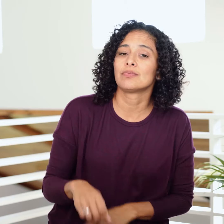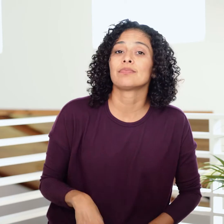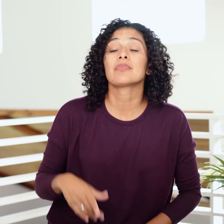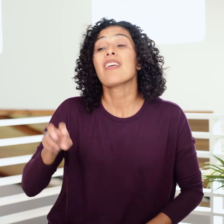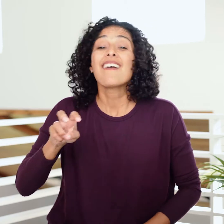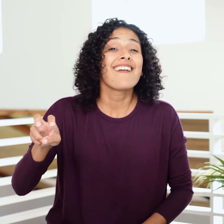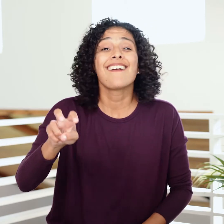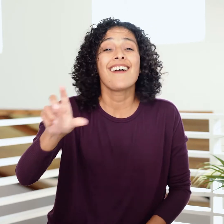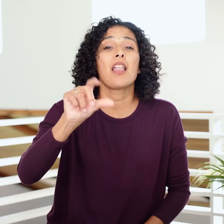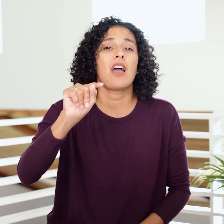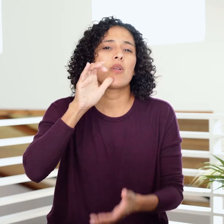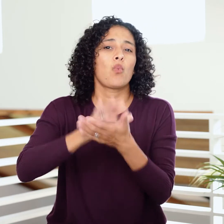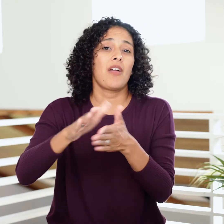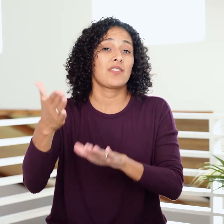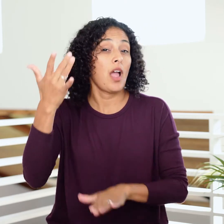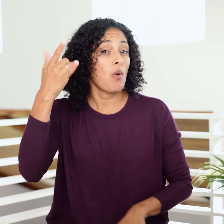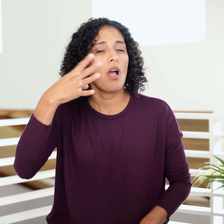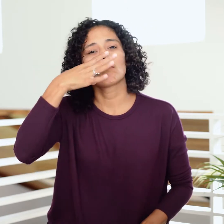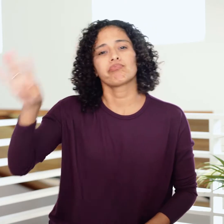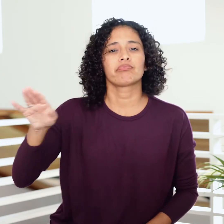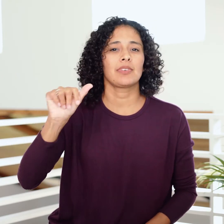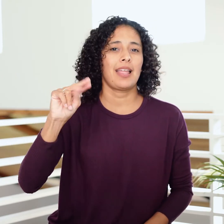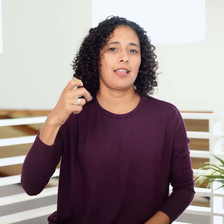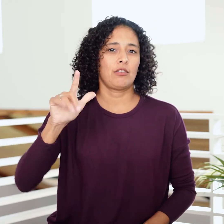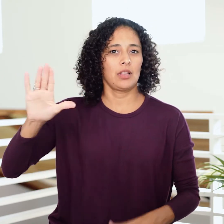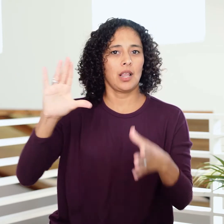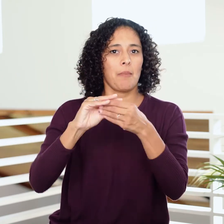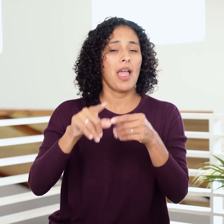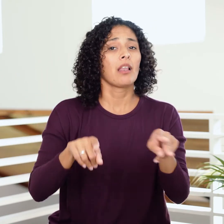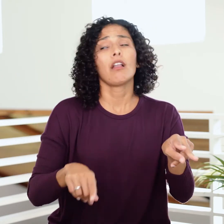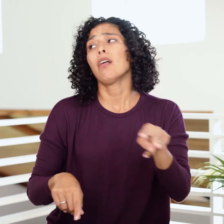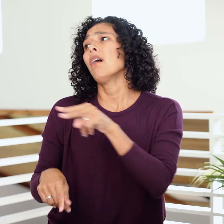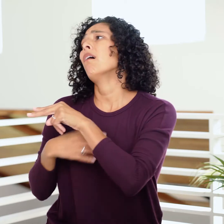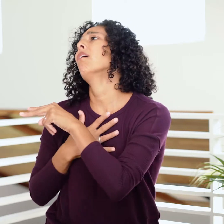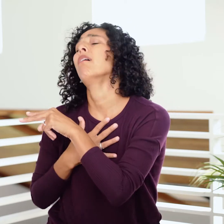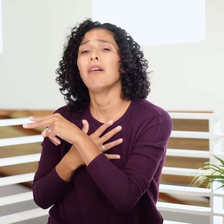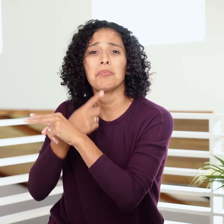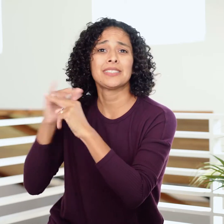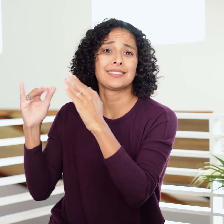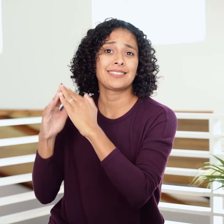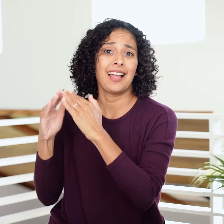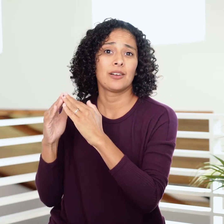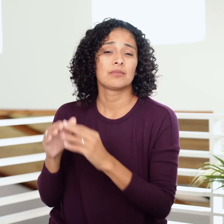Lot’s wife dies when she disobeys the angels’ commands and looks back longingly.